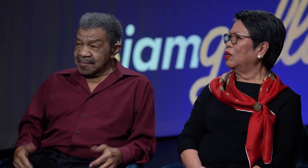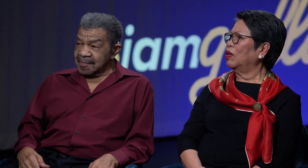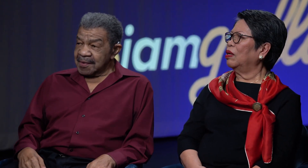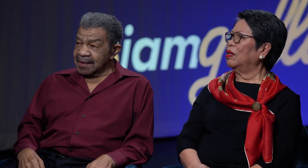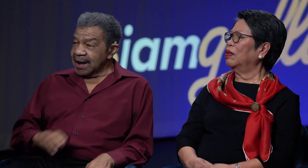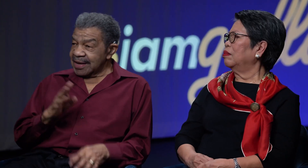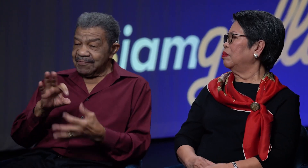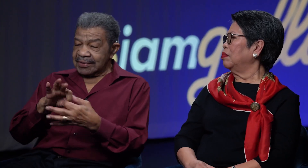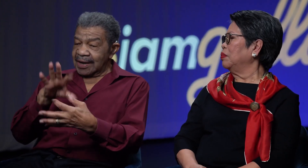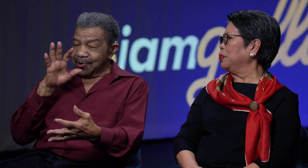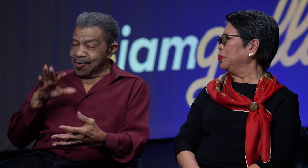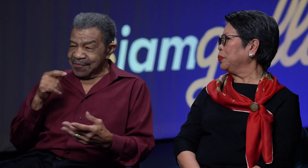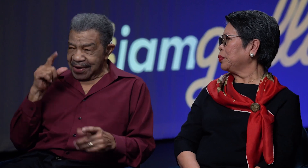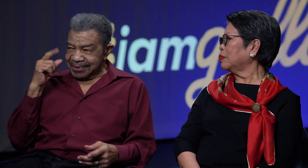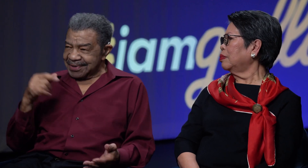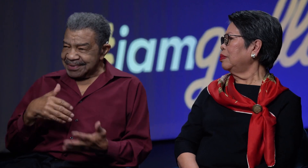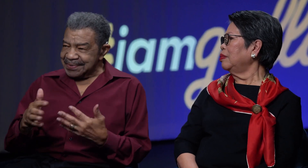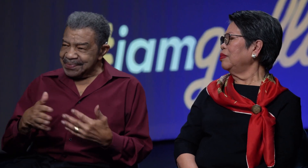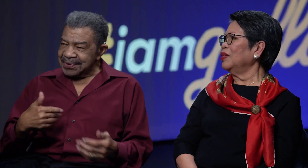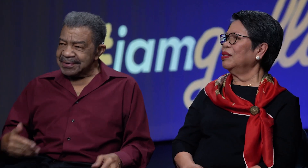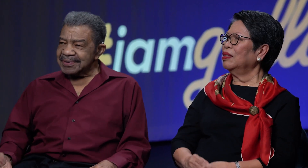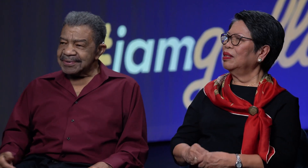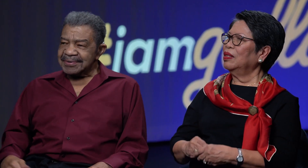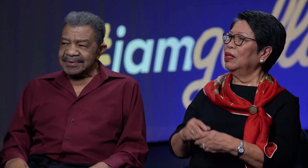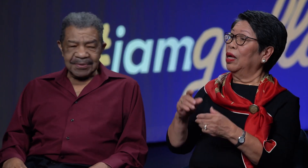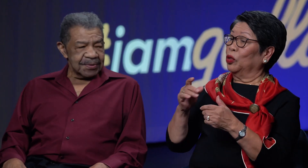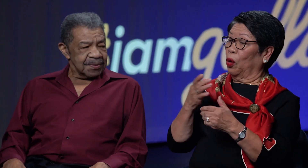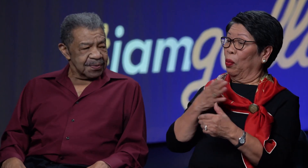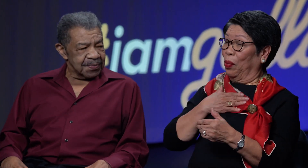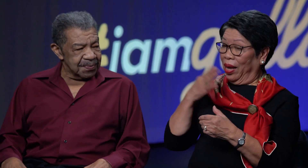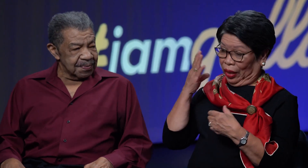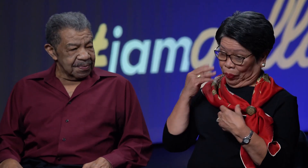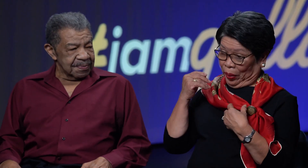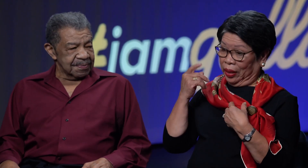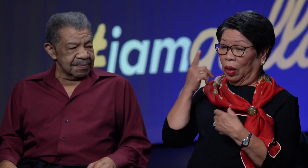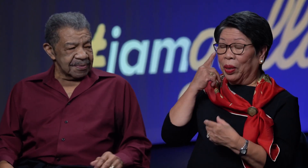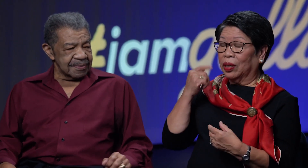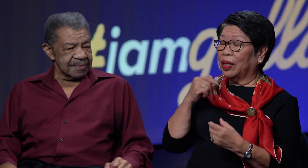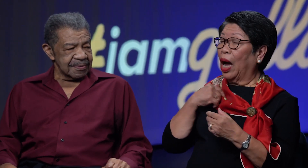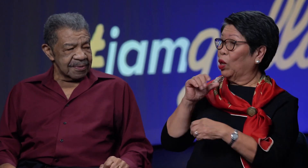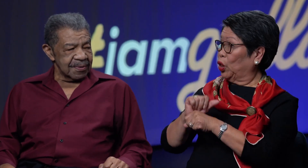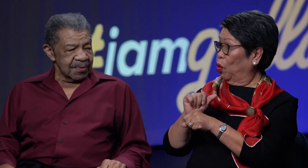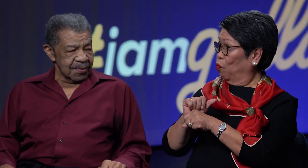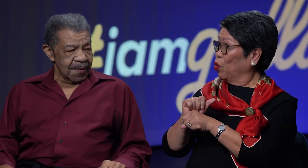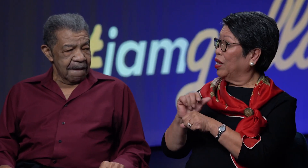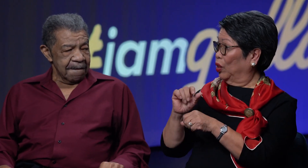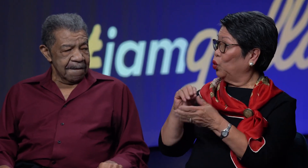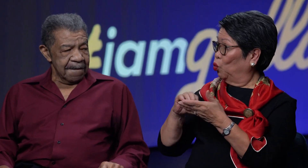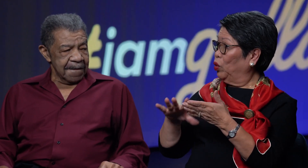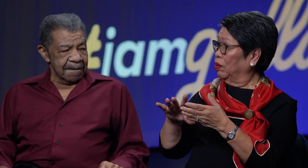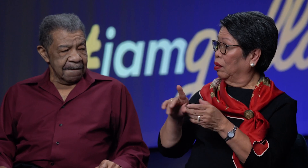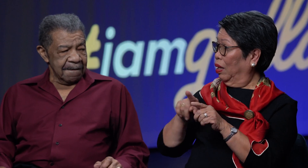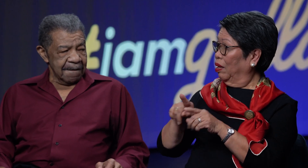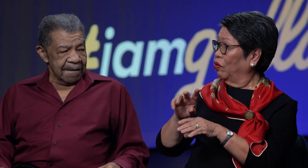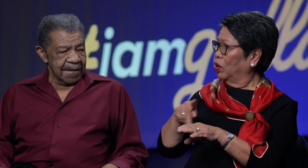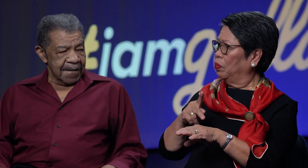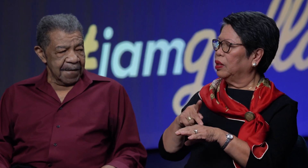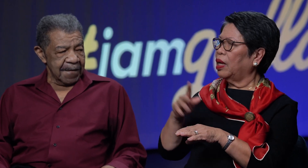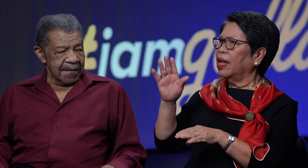I never let go of Gallaudet. My experience, because I was working and a student while I was in the Philippines,